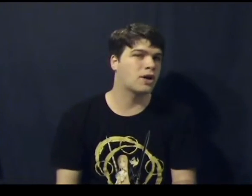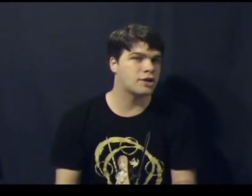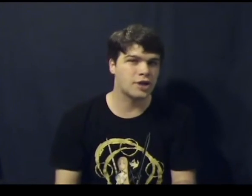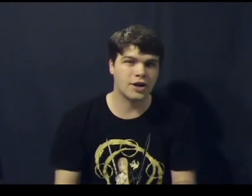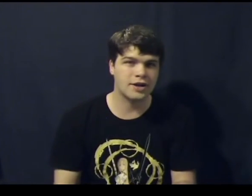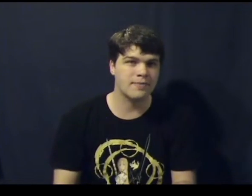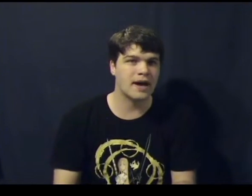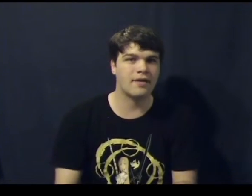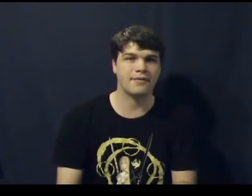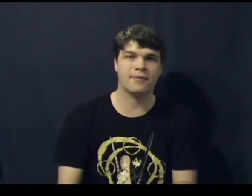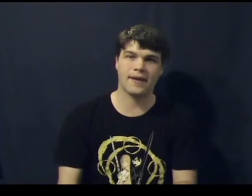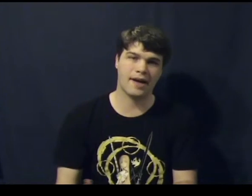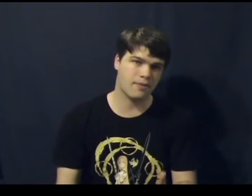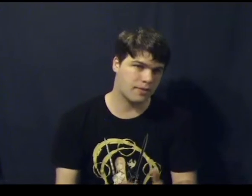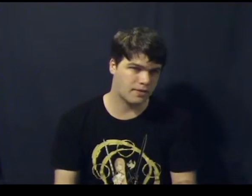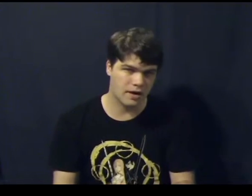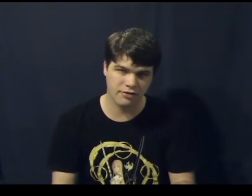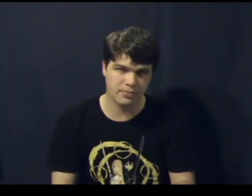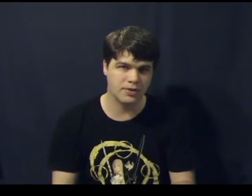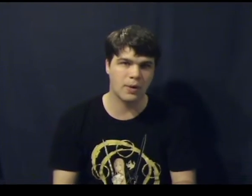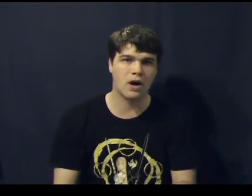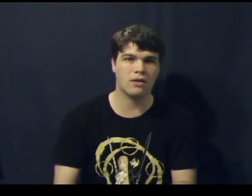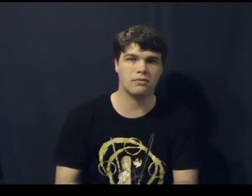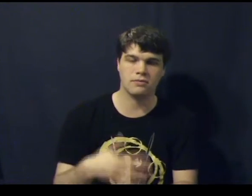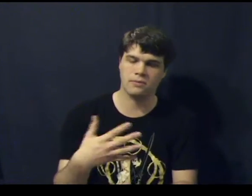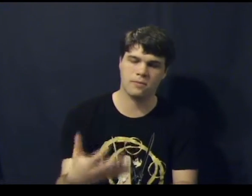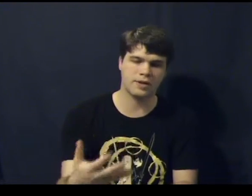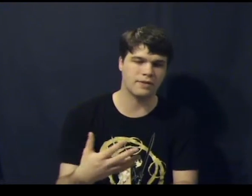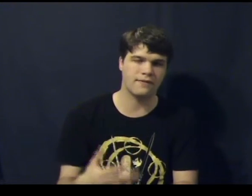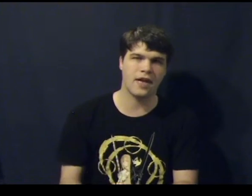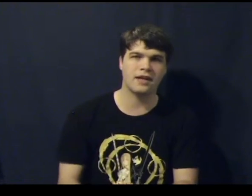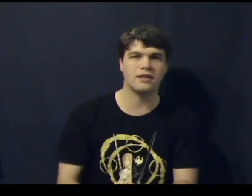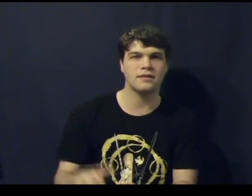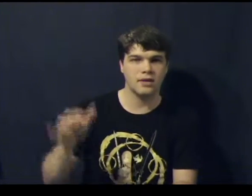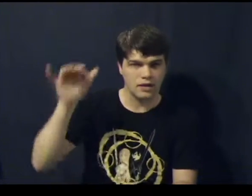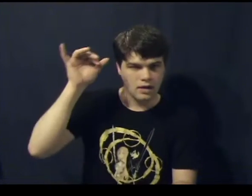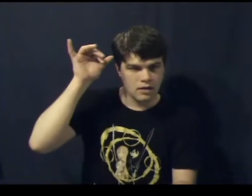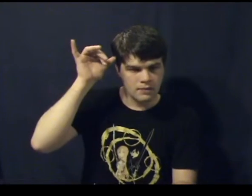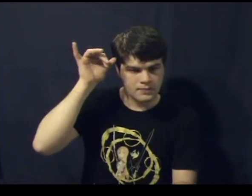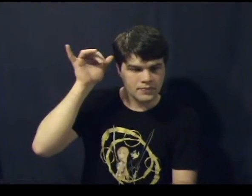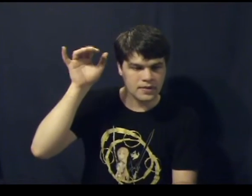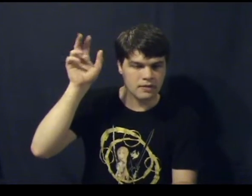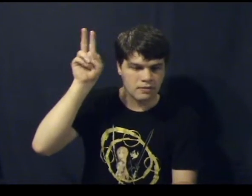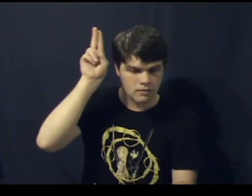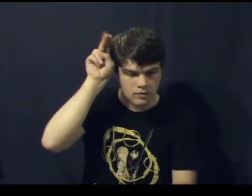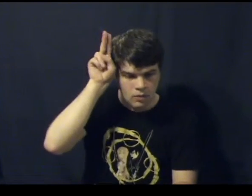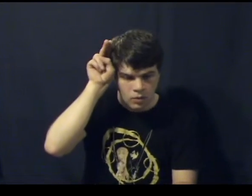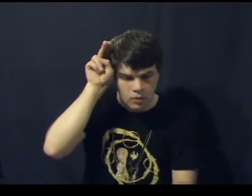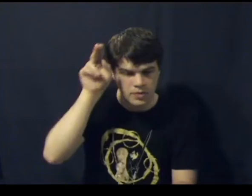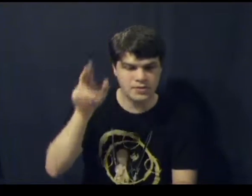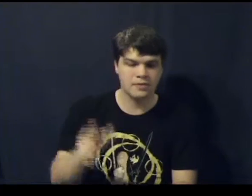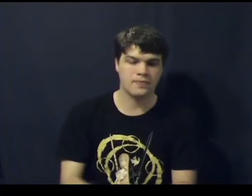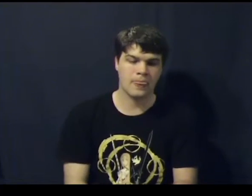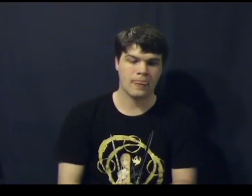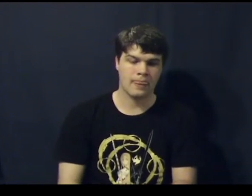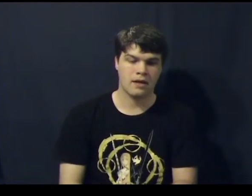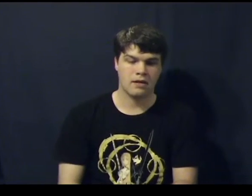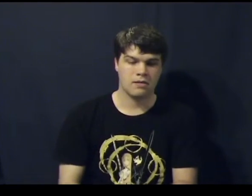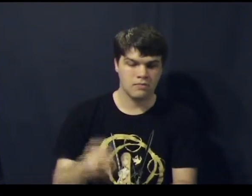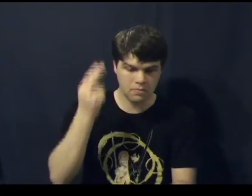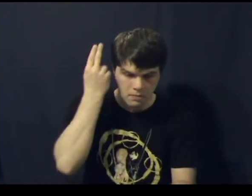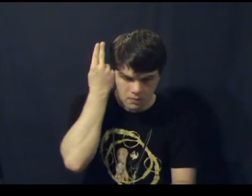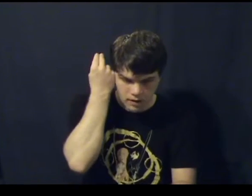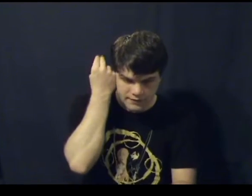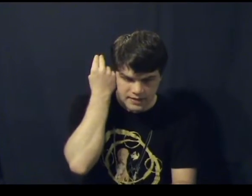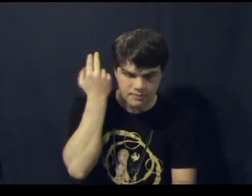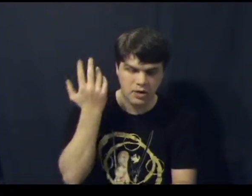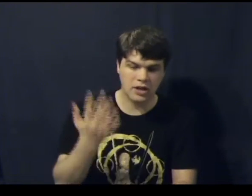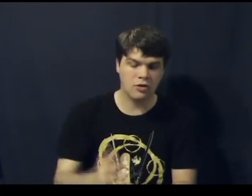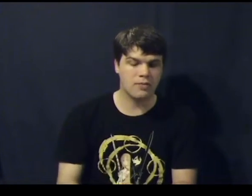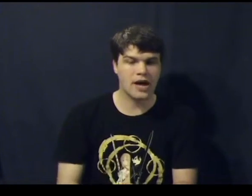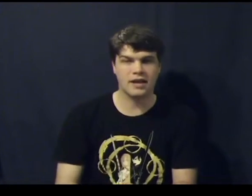talking about, how comfortable you are, what you're conveying. Horse. I've seen bunny go back.